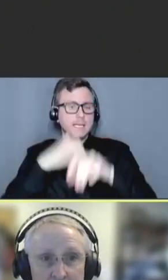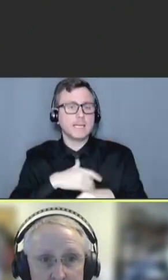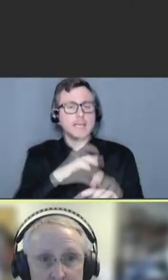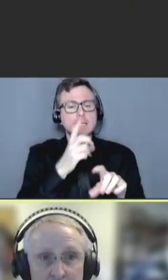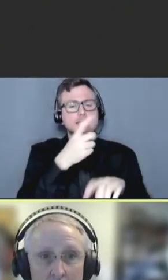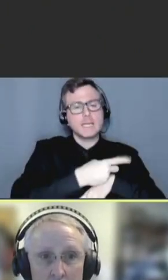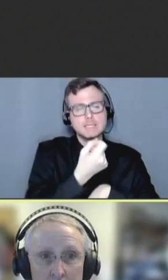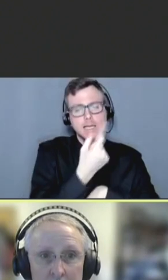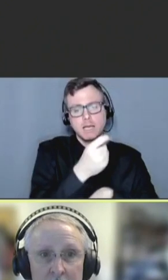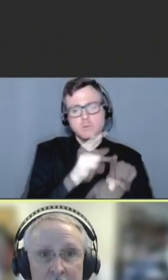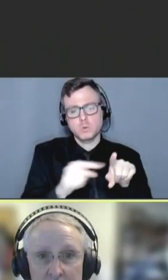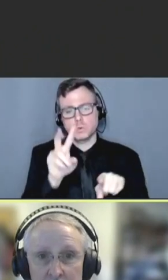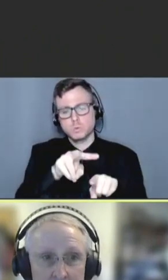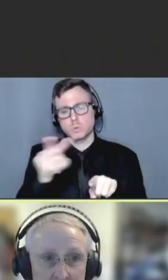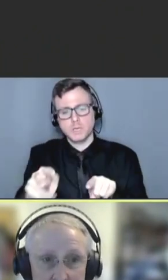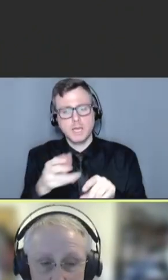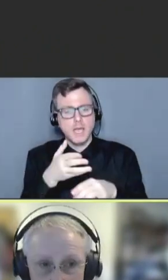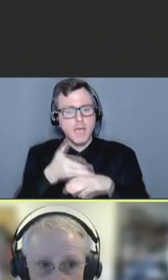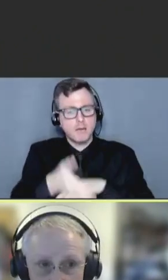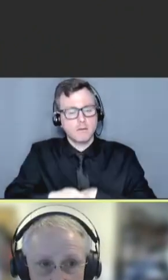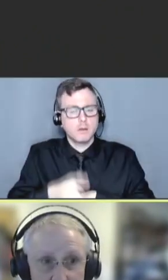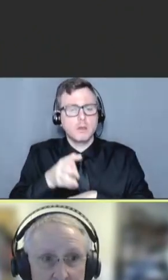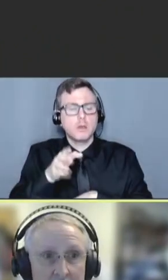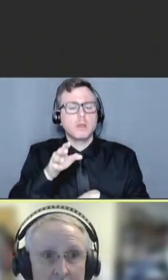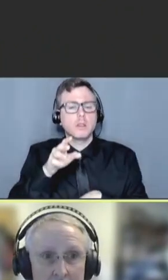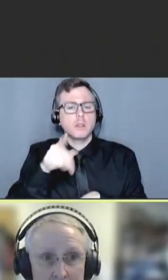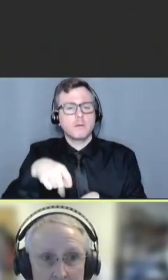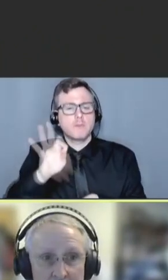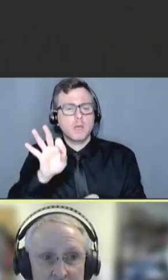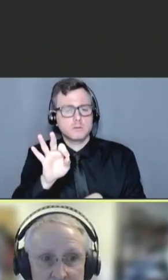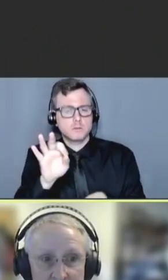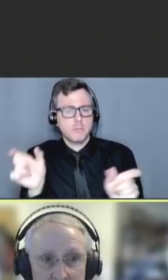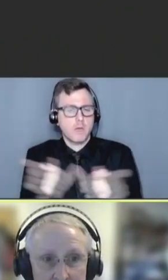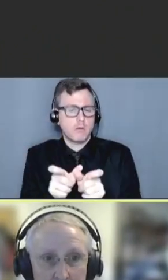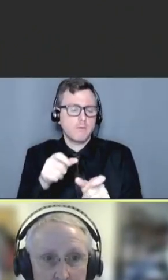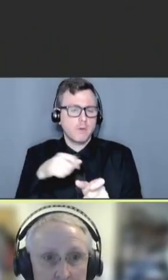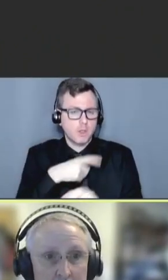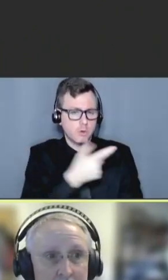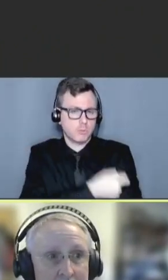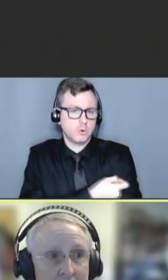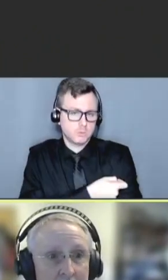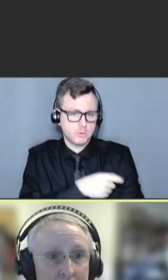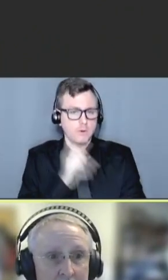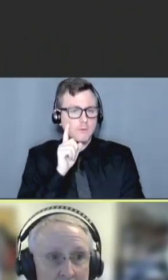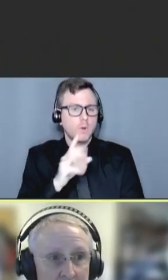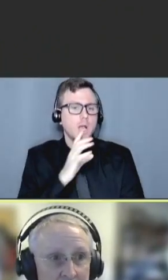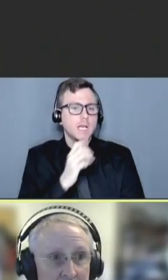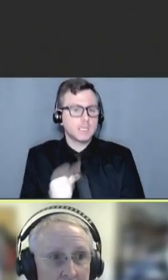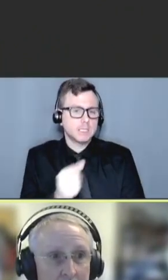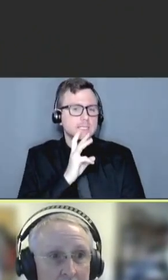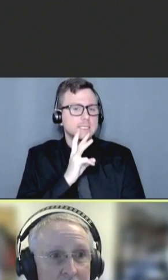22 following the Pfizer bivalent boosters in people age 65 and older. Next slide, please.